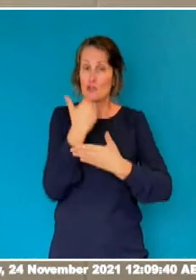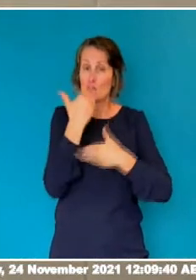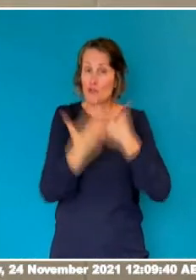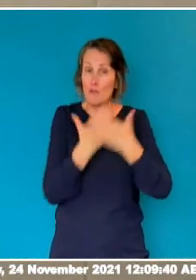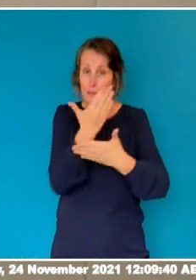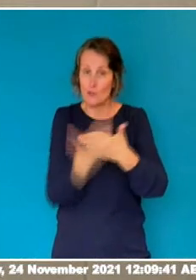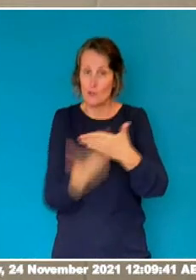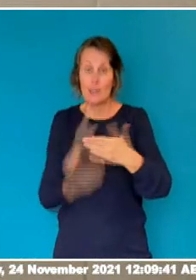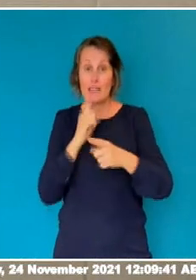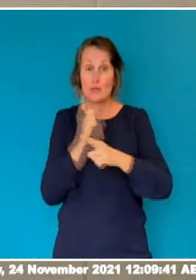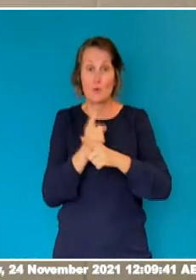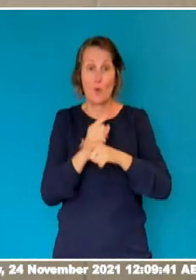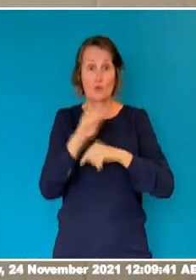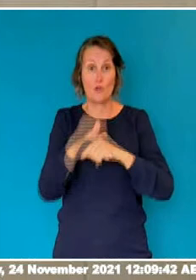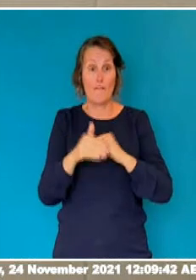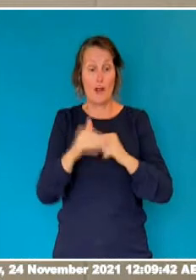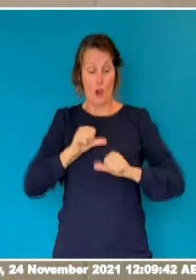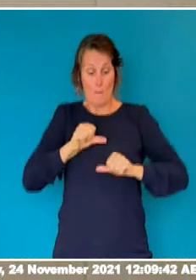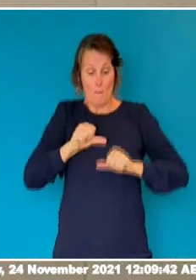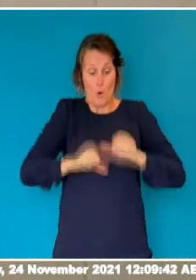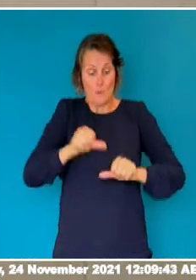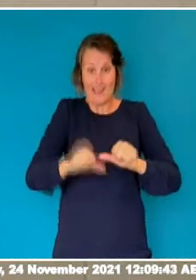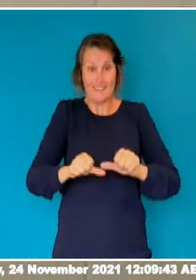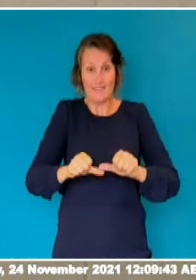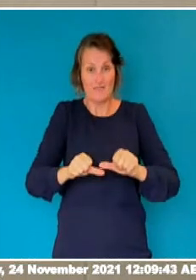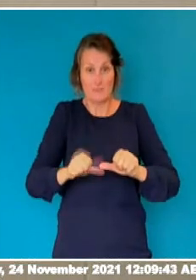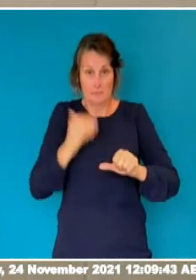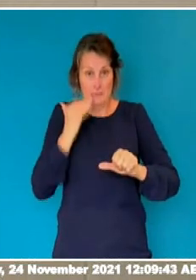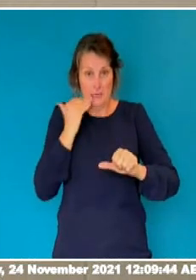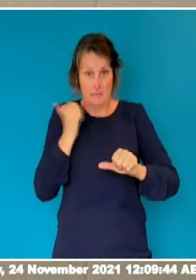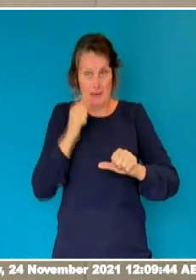outcomes is probably the best way I would describe it as listed there in clause 20.